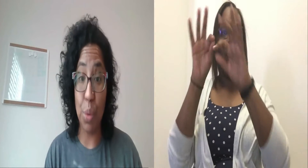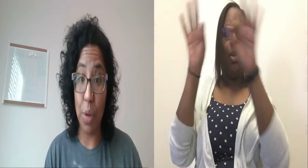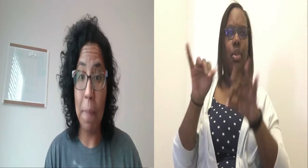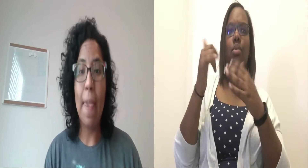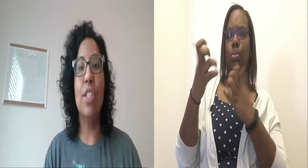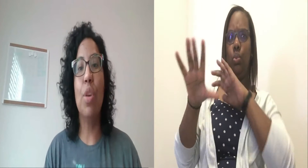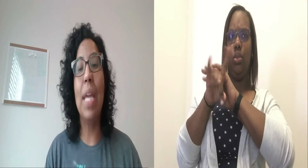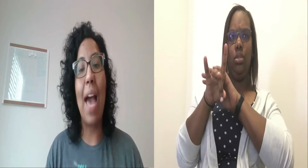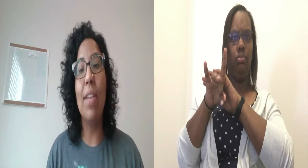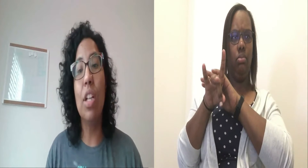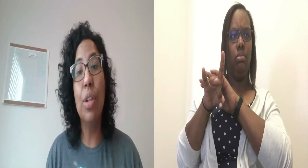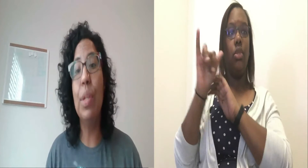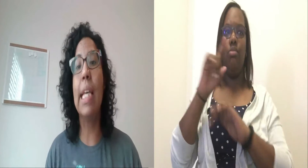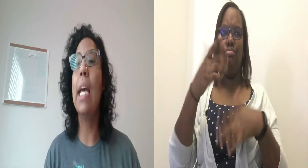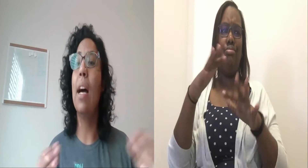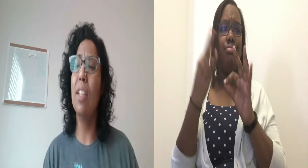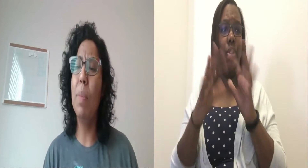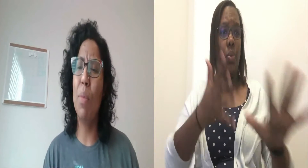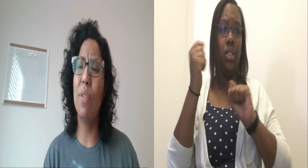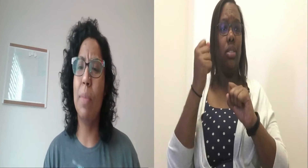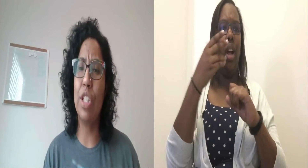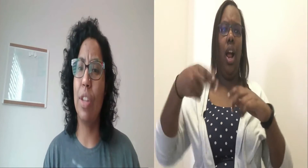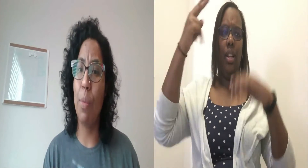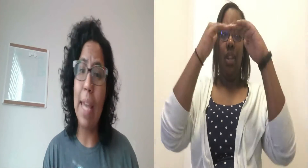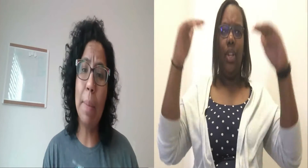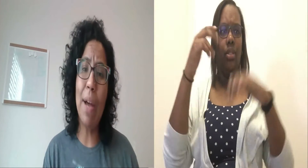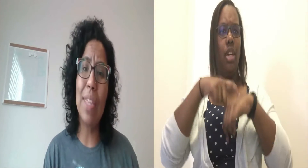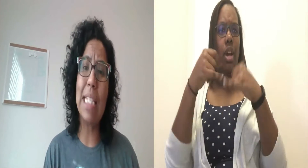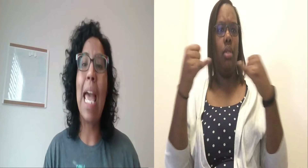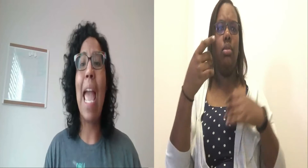tool and so we have included a little bit more information in the write-up about this